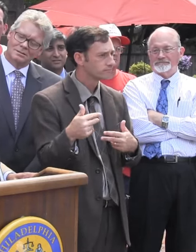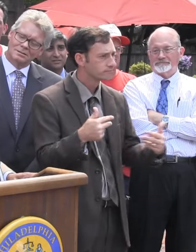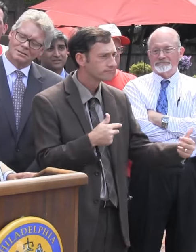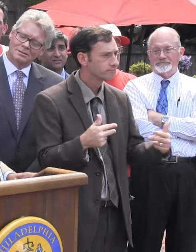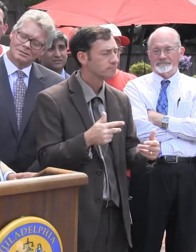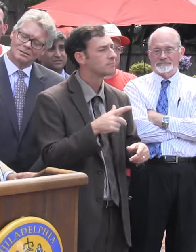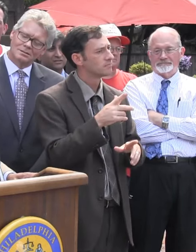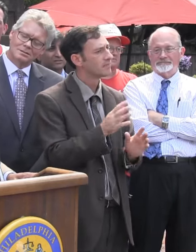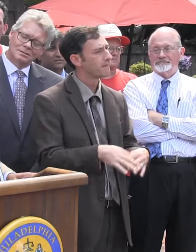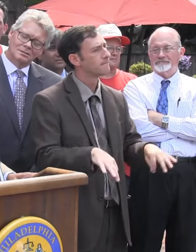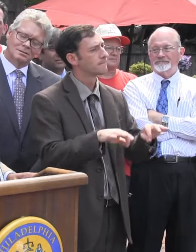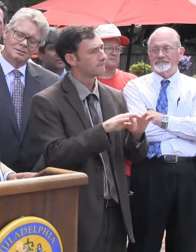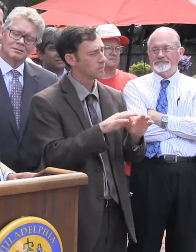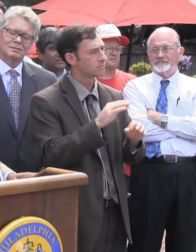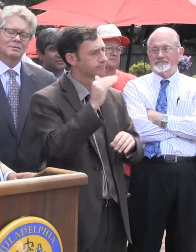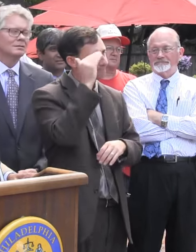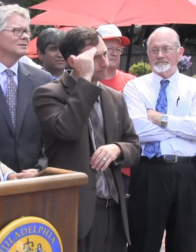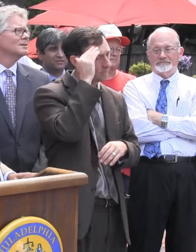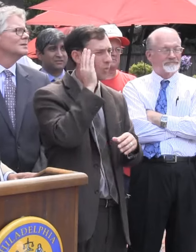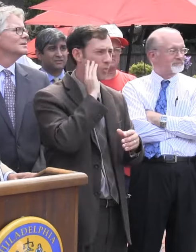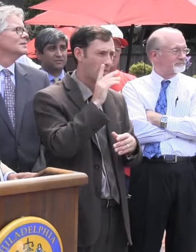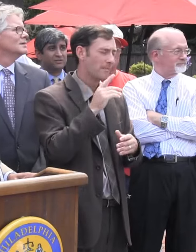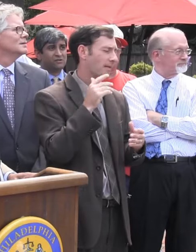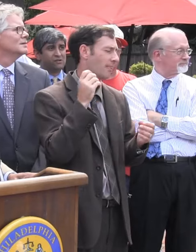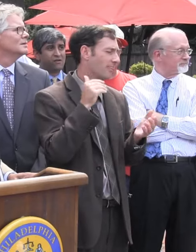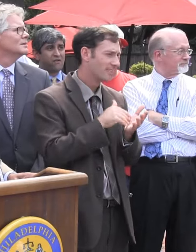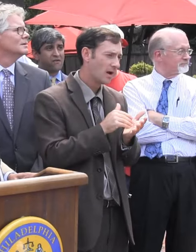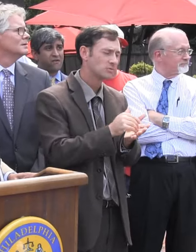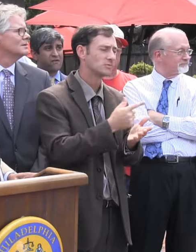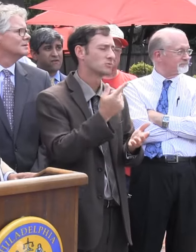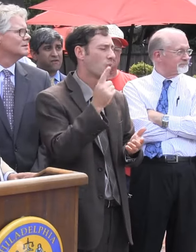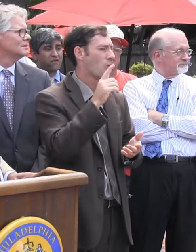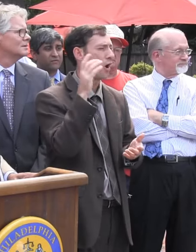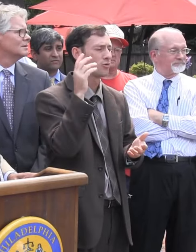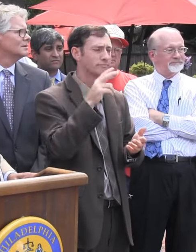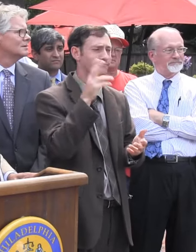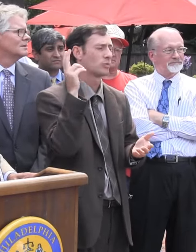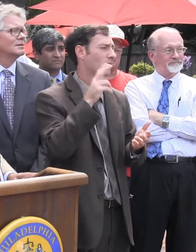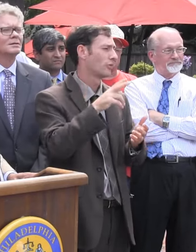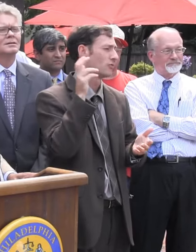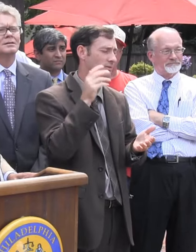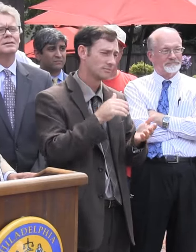of the fact that there will be thousands and thousands if not hundreds of thousands of